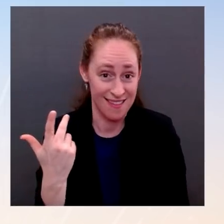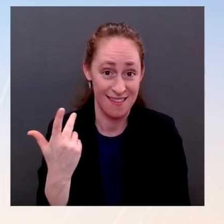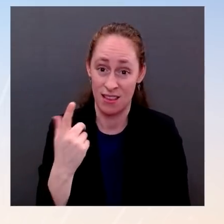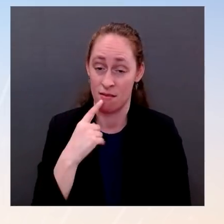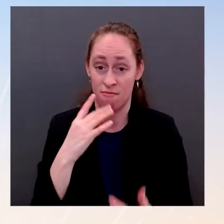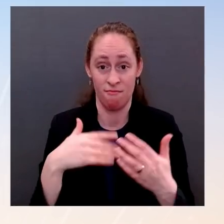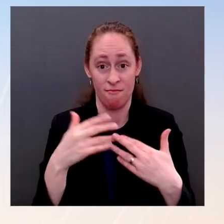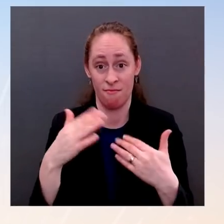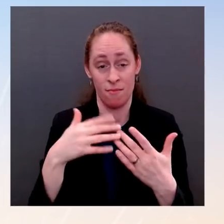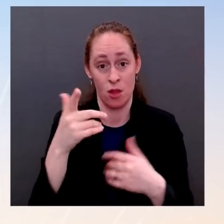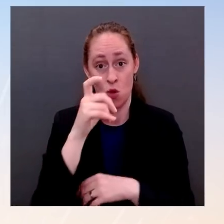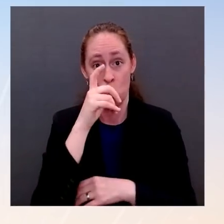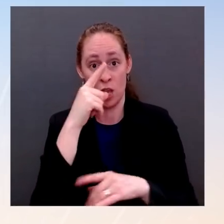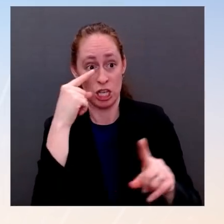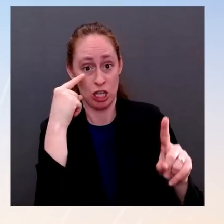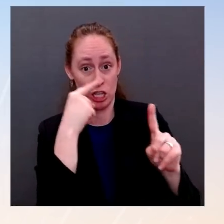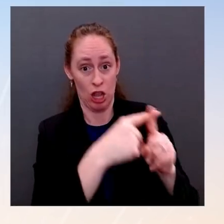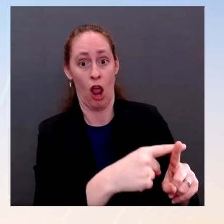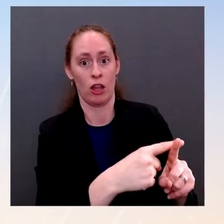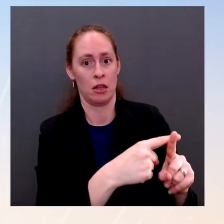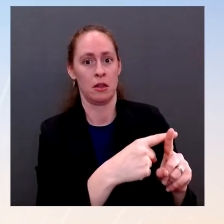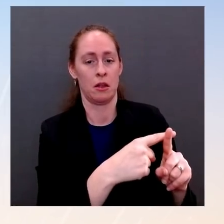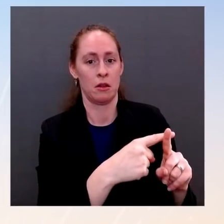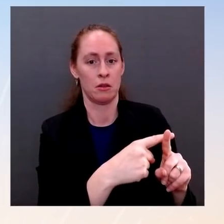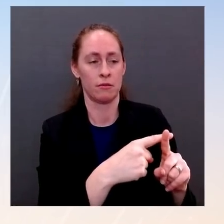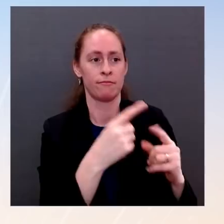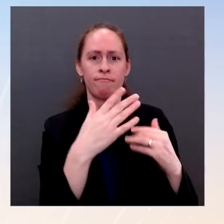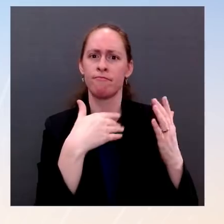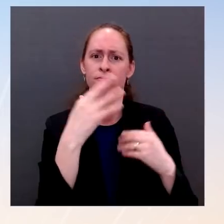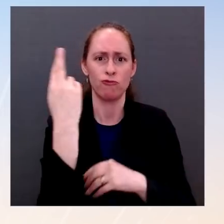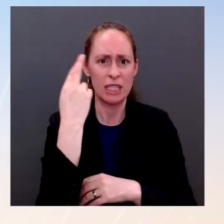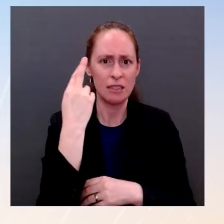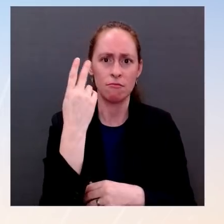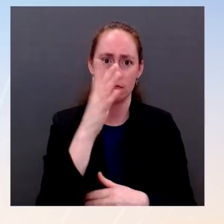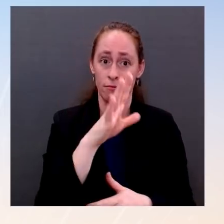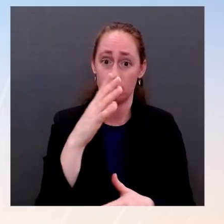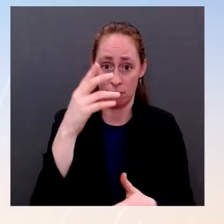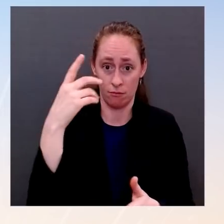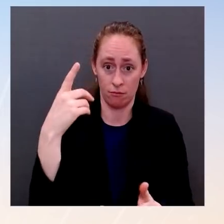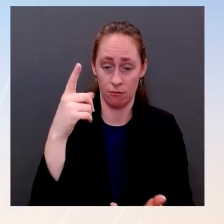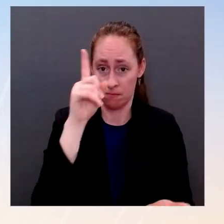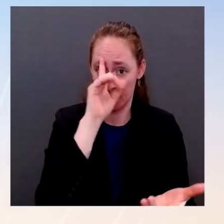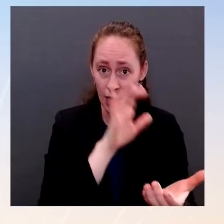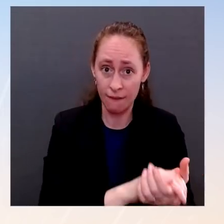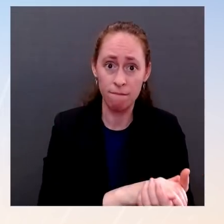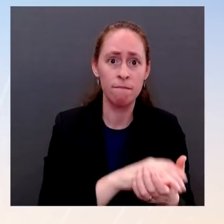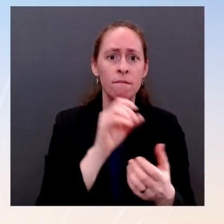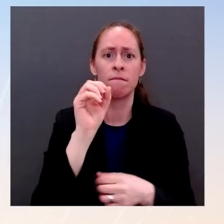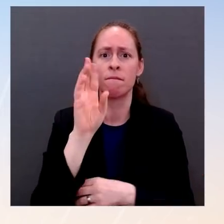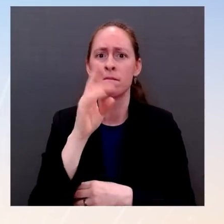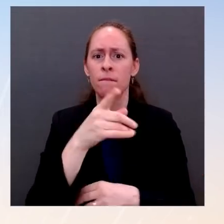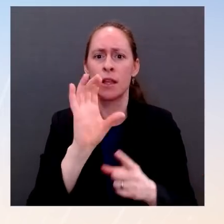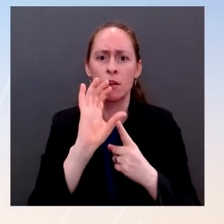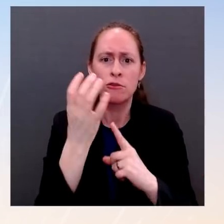and ethnic minorities or LGBTQ persons. We have, in the past, seen Russia try to force